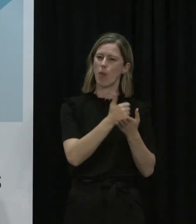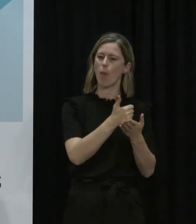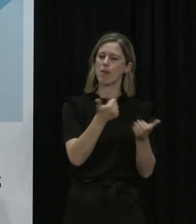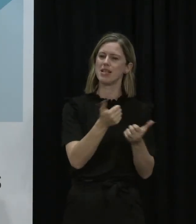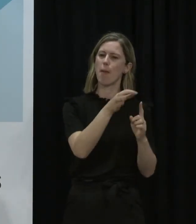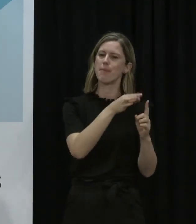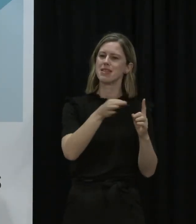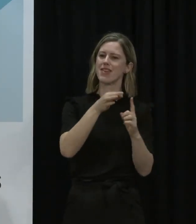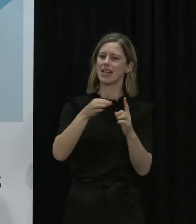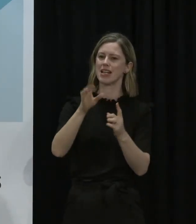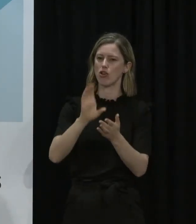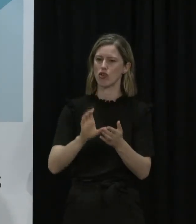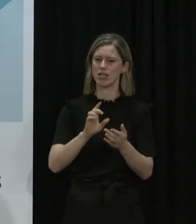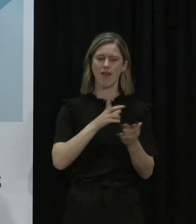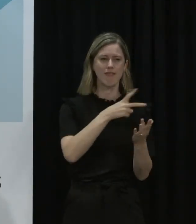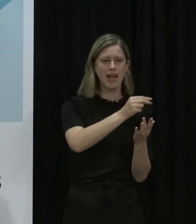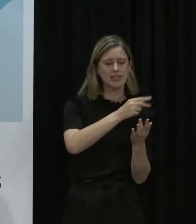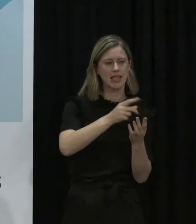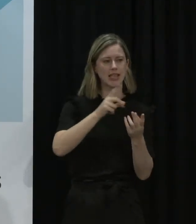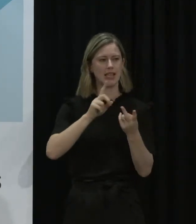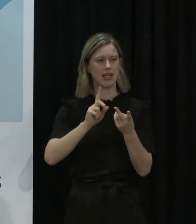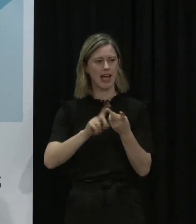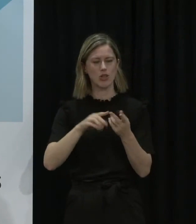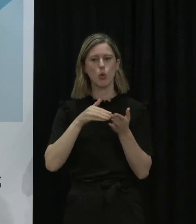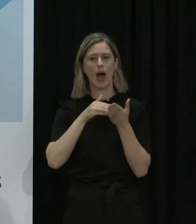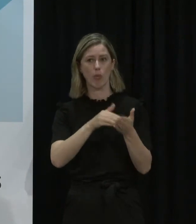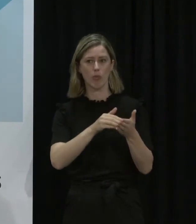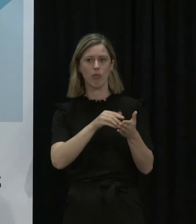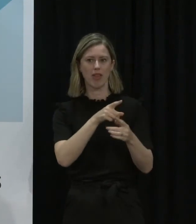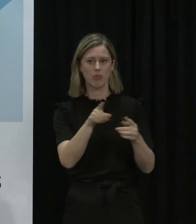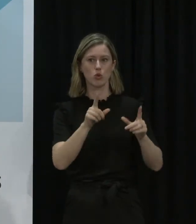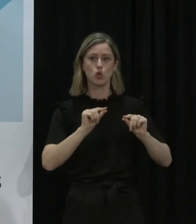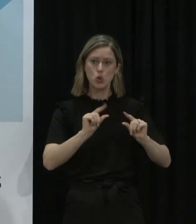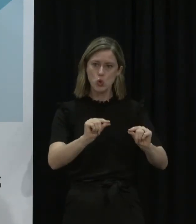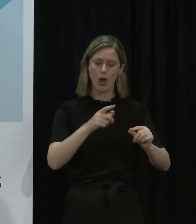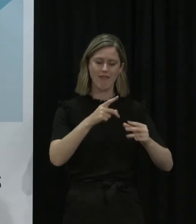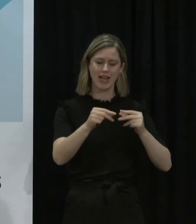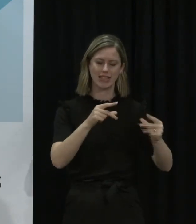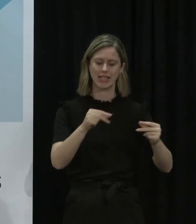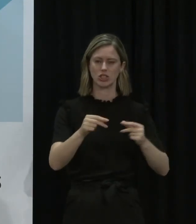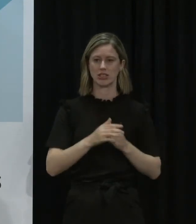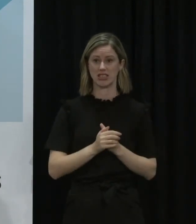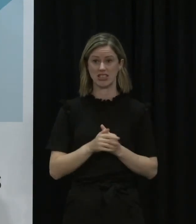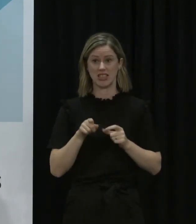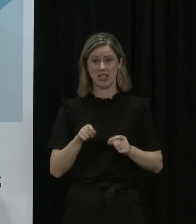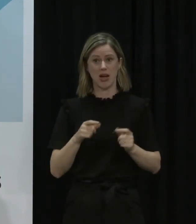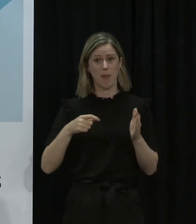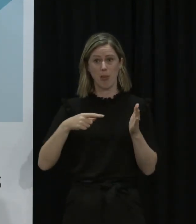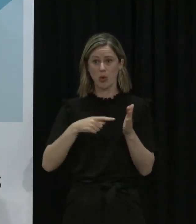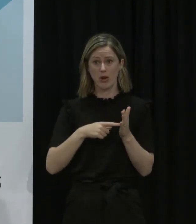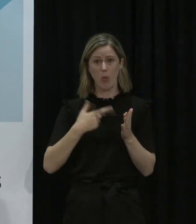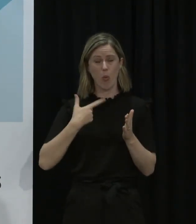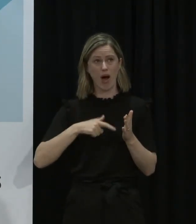to government about donations. And we have also provided of course direct support to a